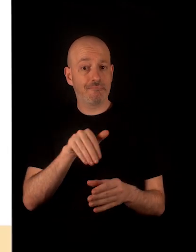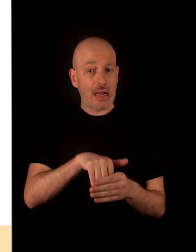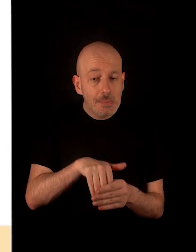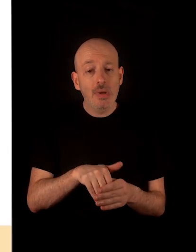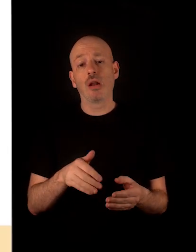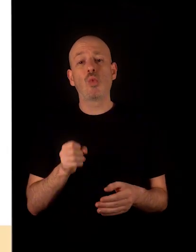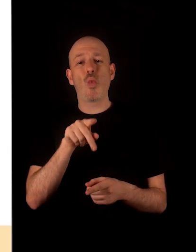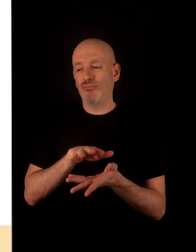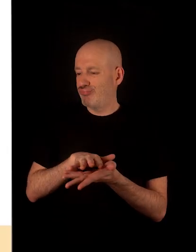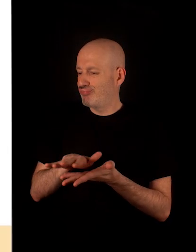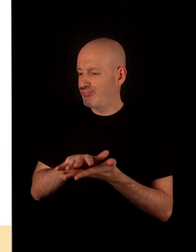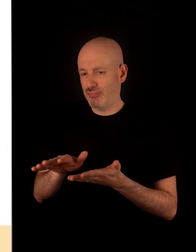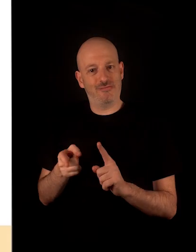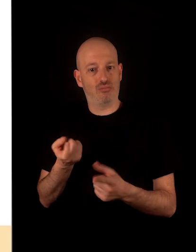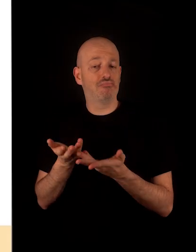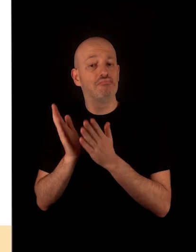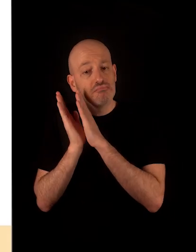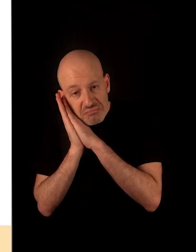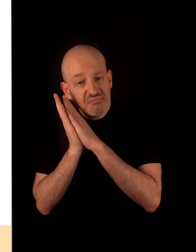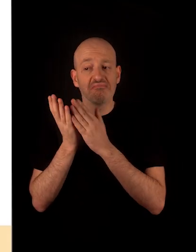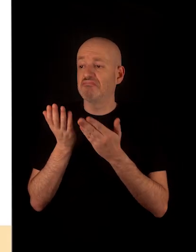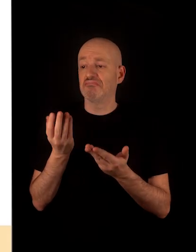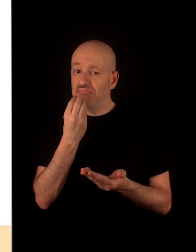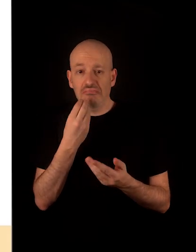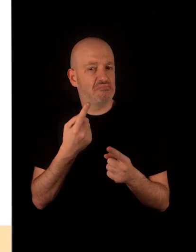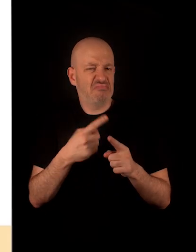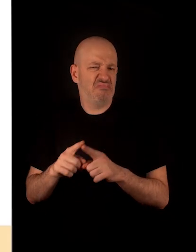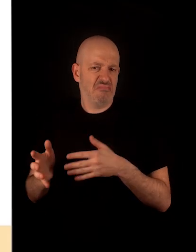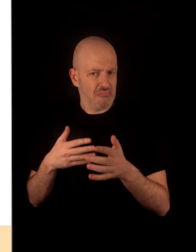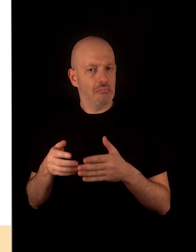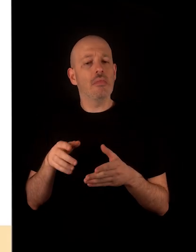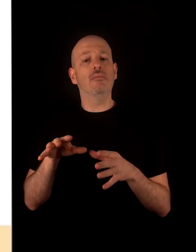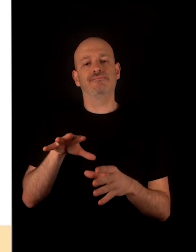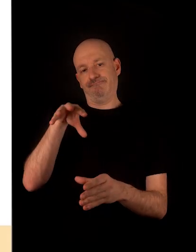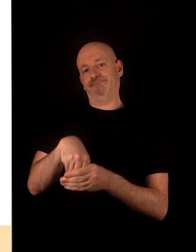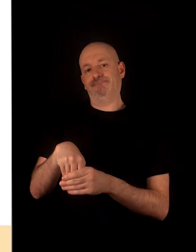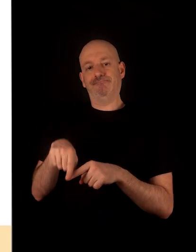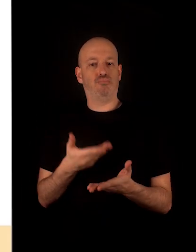This (activity report) is the final form and this is where you give us some feedback, some results.